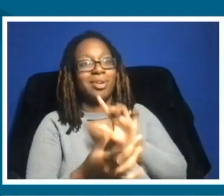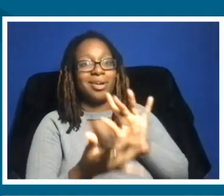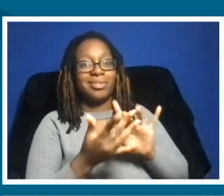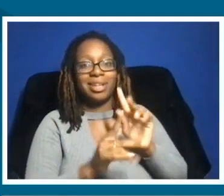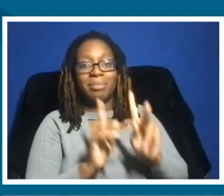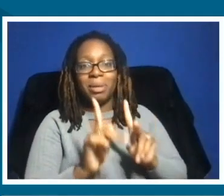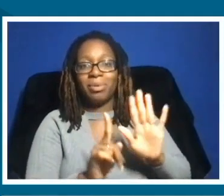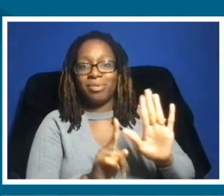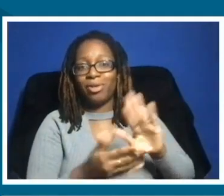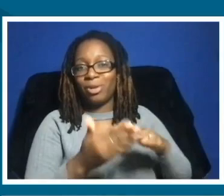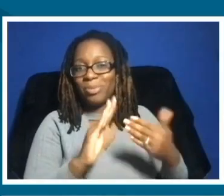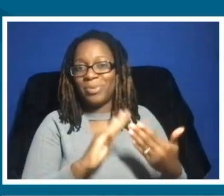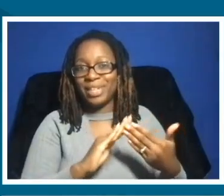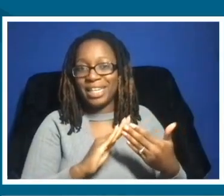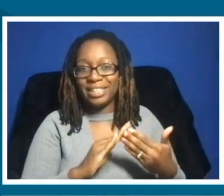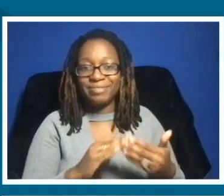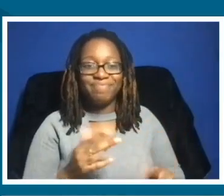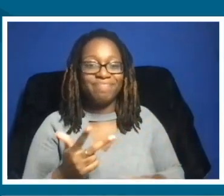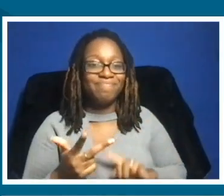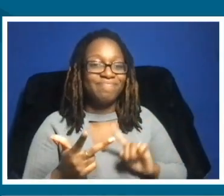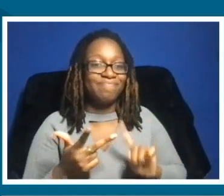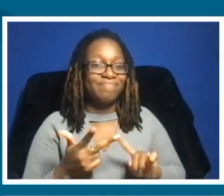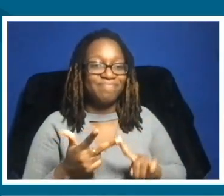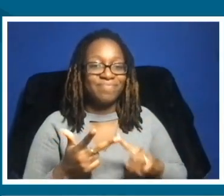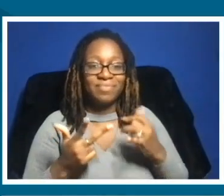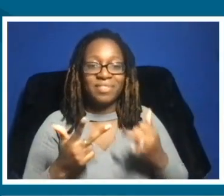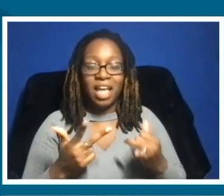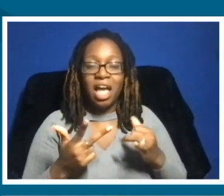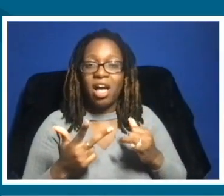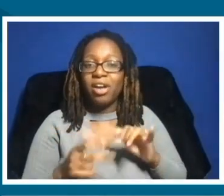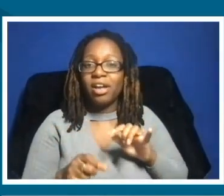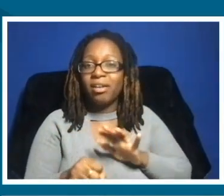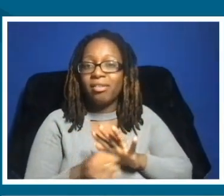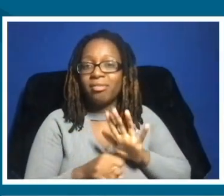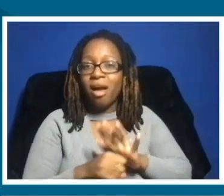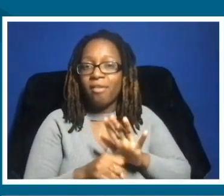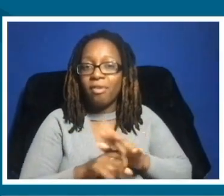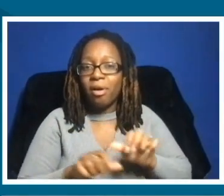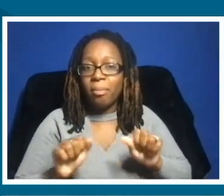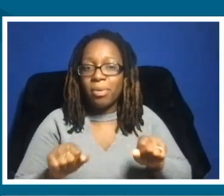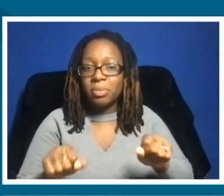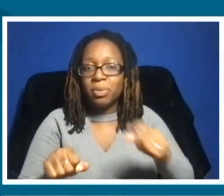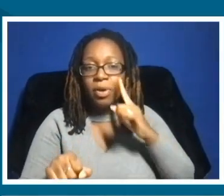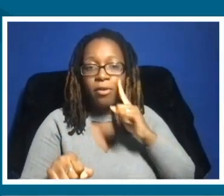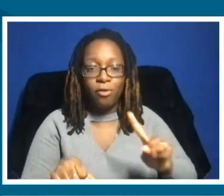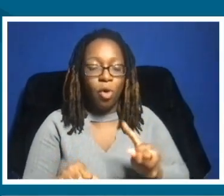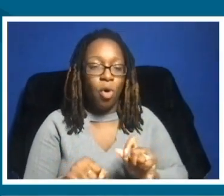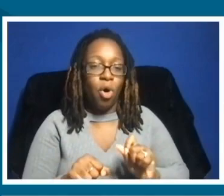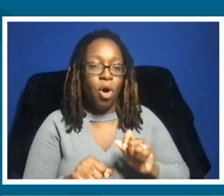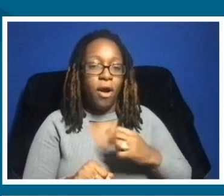next there's built-in room for voice and choice which is also motivating where